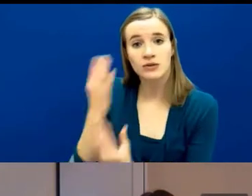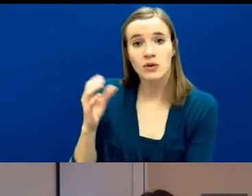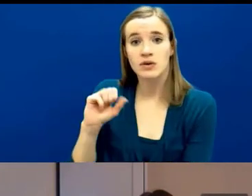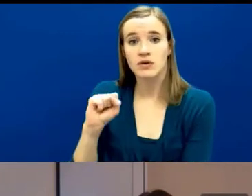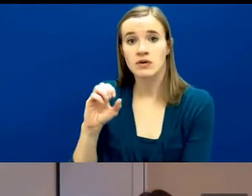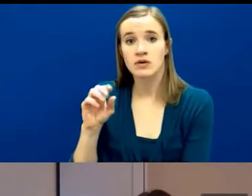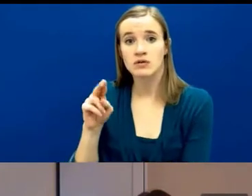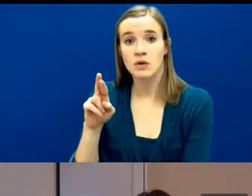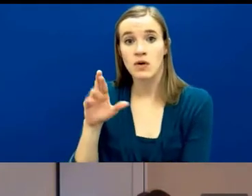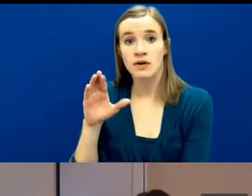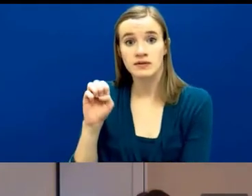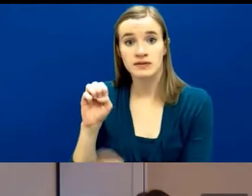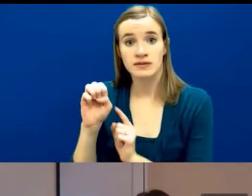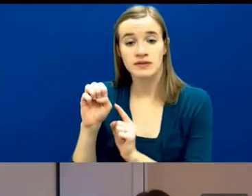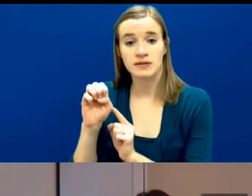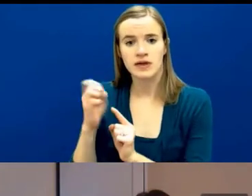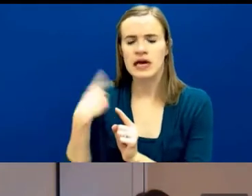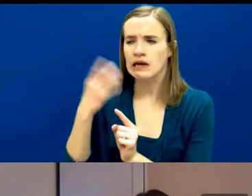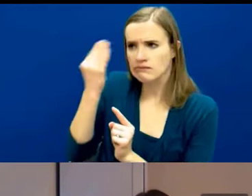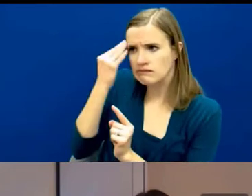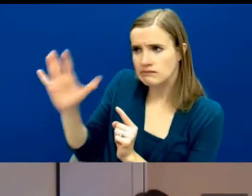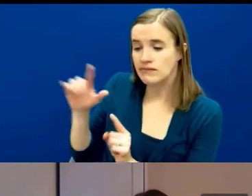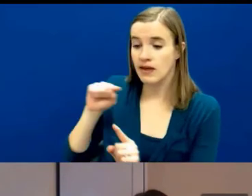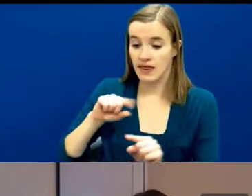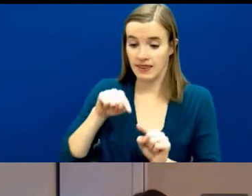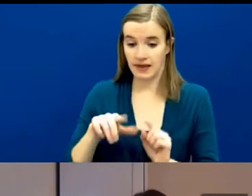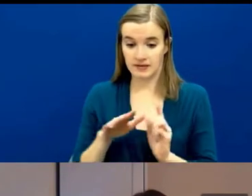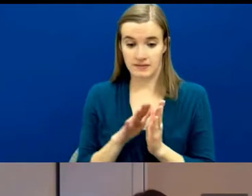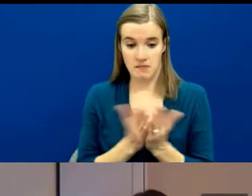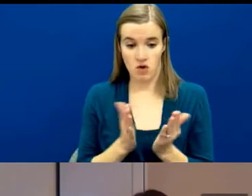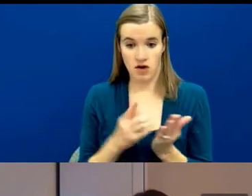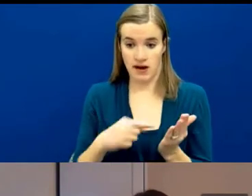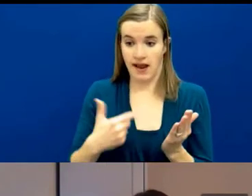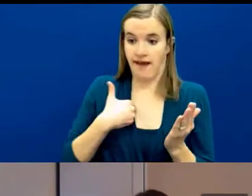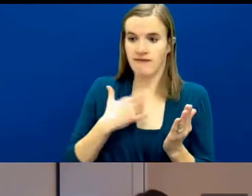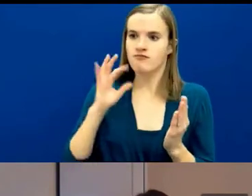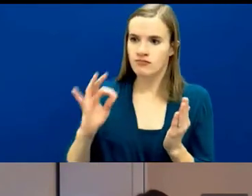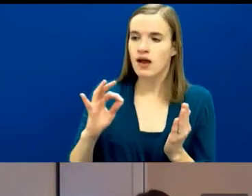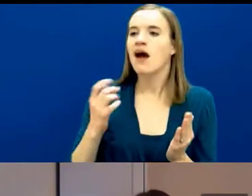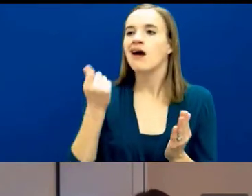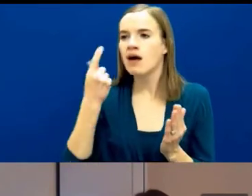Teacher's Guide, along with this book, to help teach, you know, young kids, the